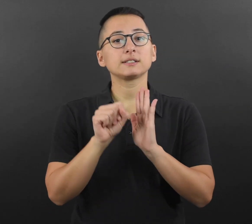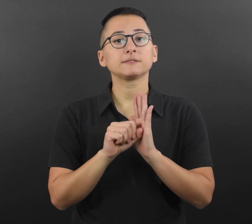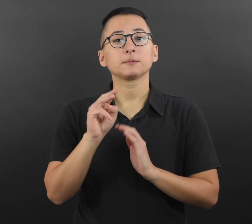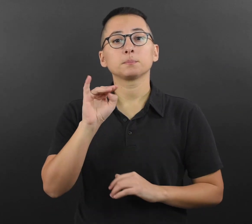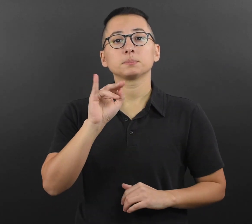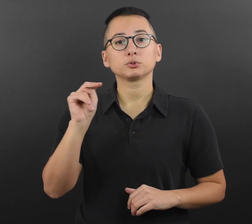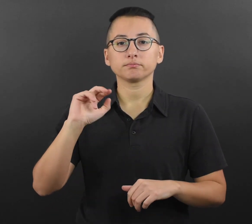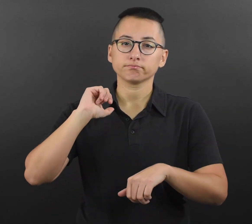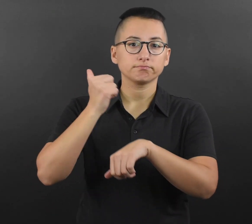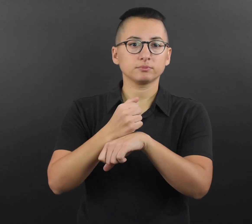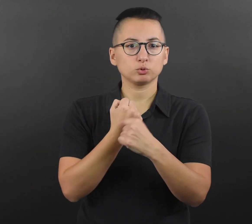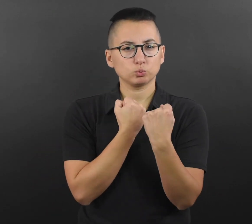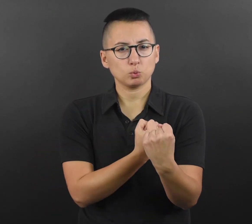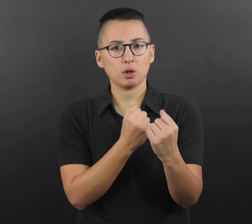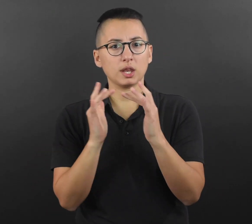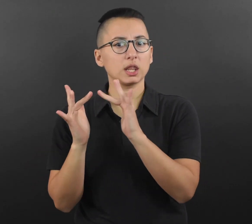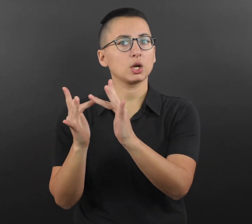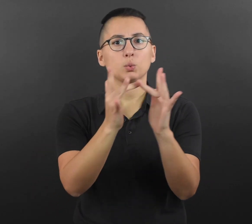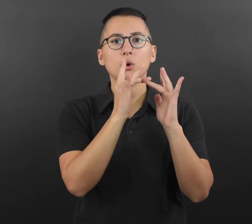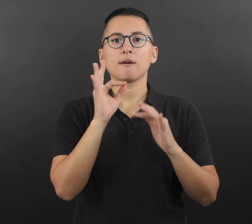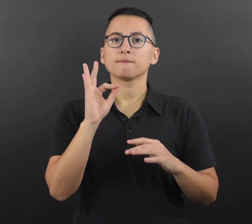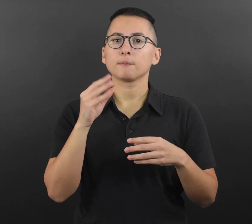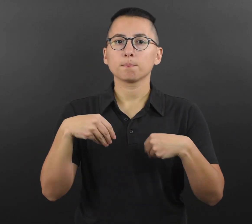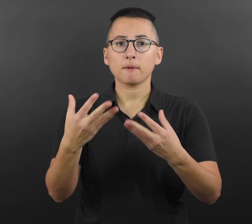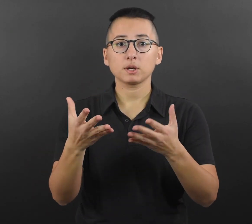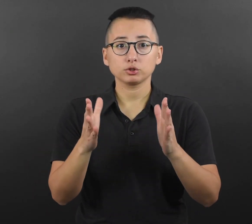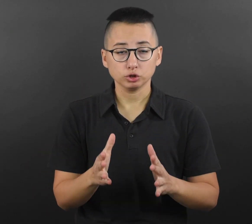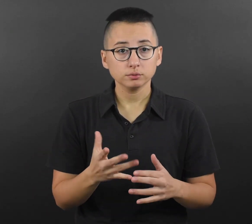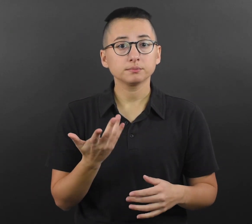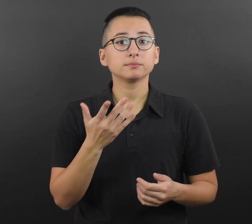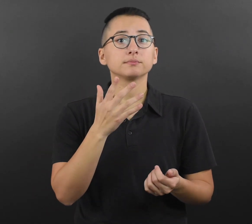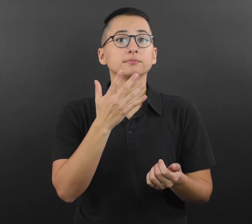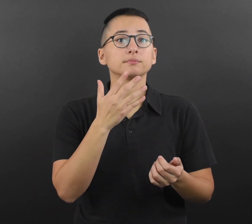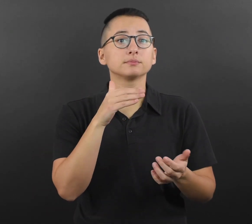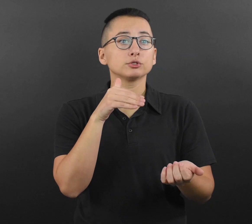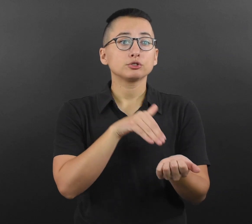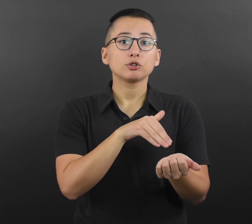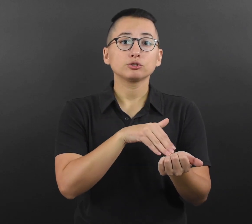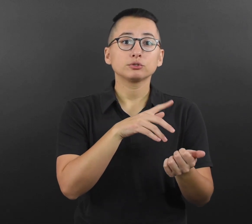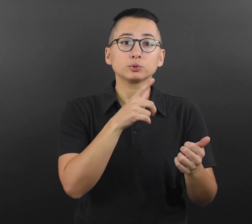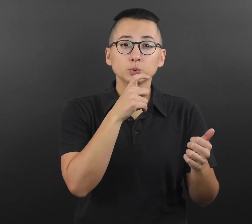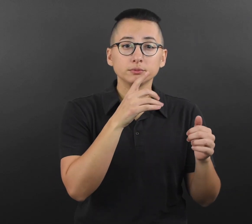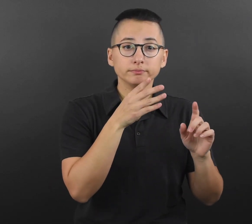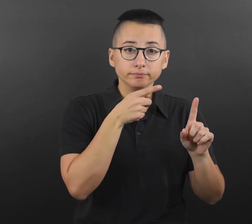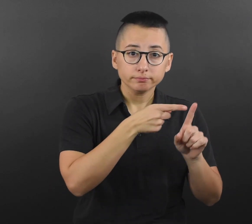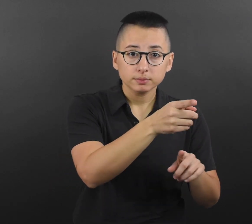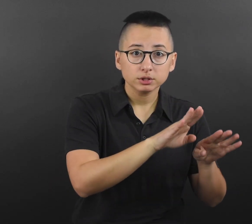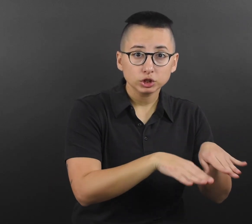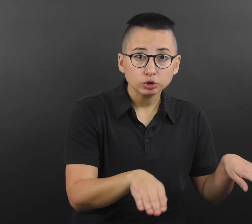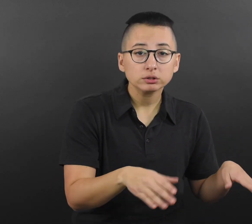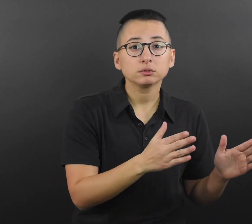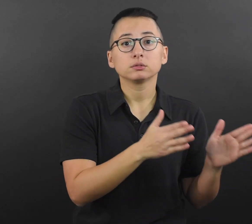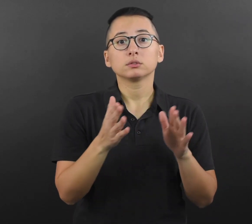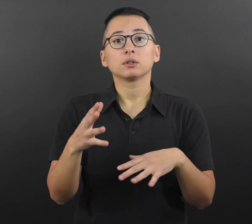an extensive and diverse network of providers— pediatricians, health care systems, pharmacies,